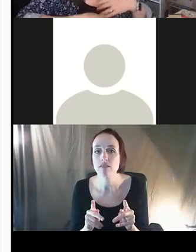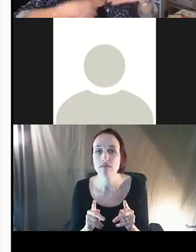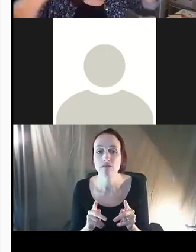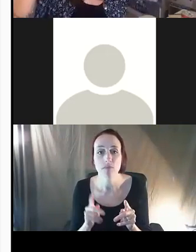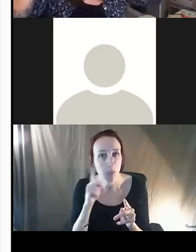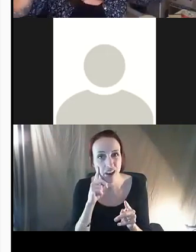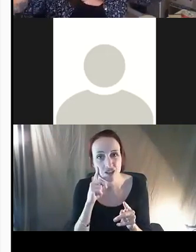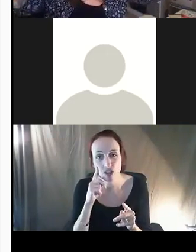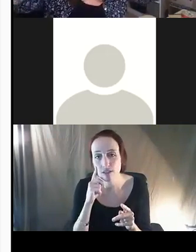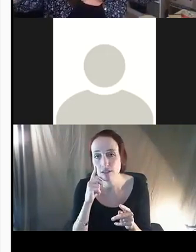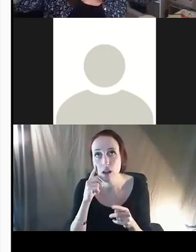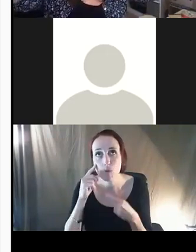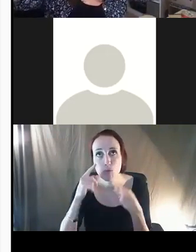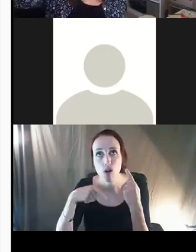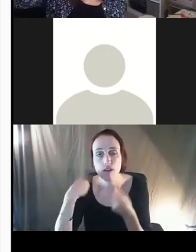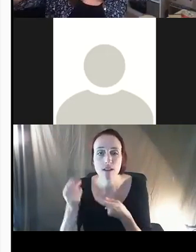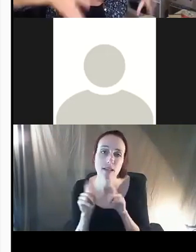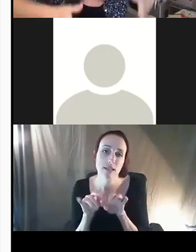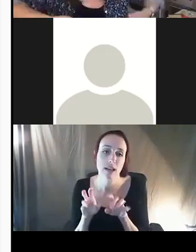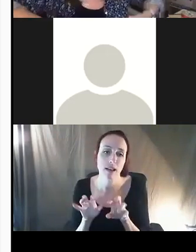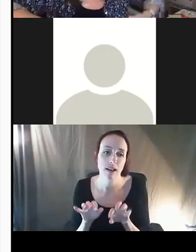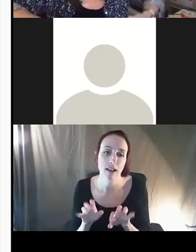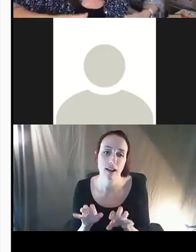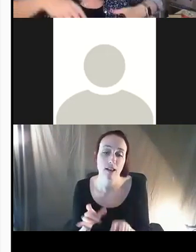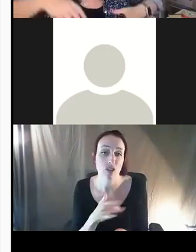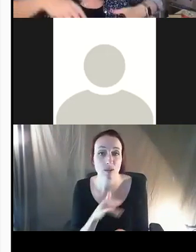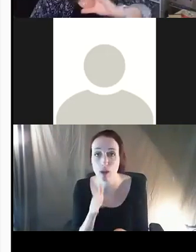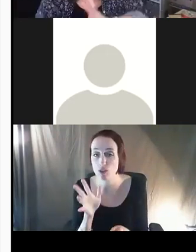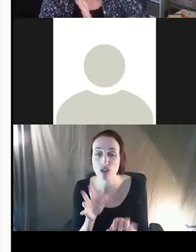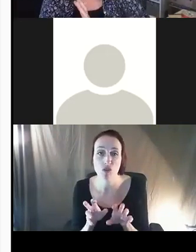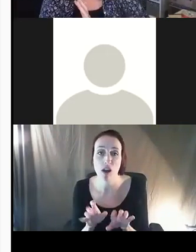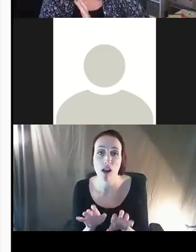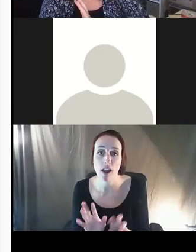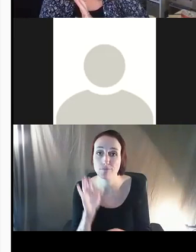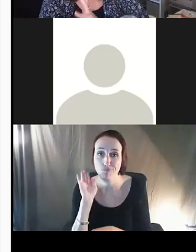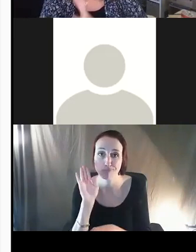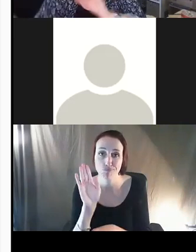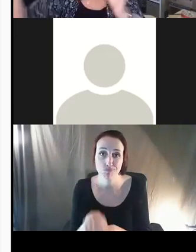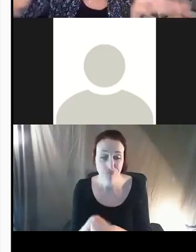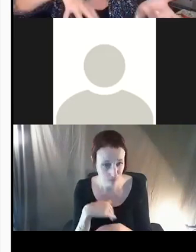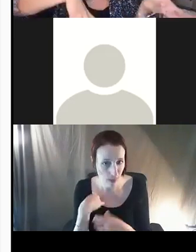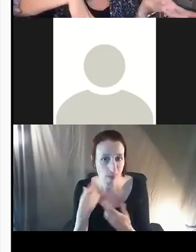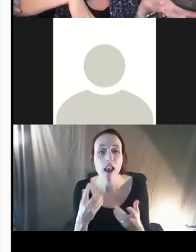So, I will go into a place and just write. Then I will come in here, I will copy and paste it